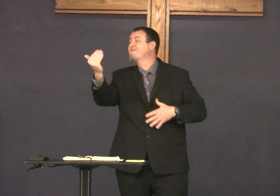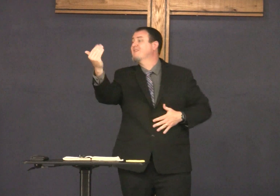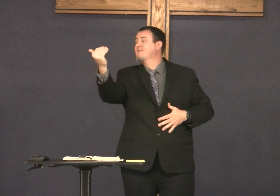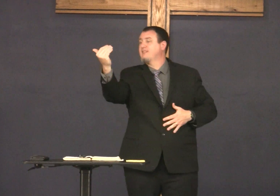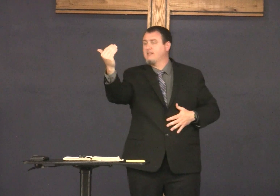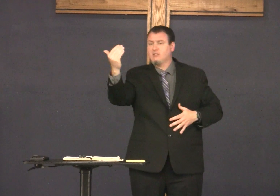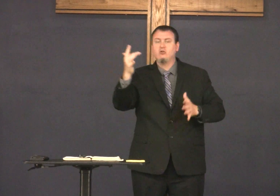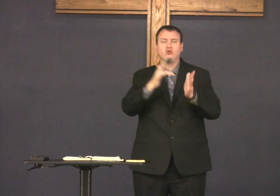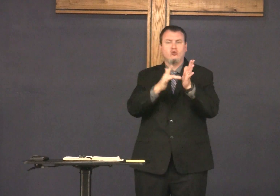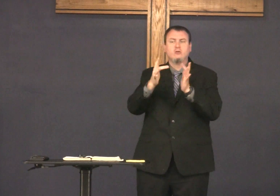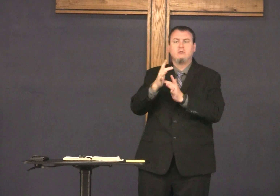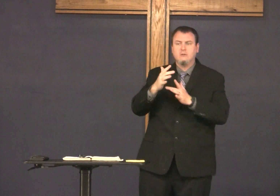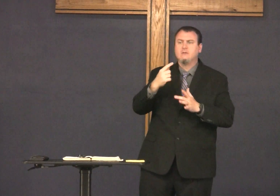we started in John chapter 15.